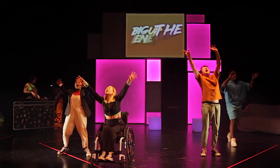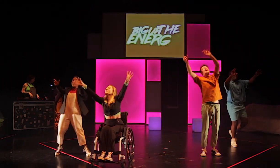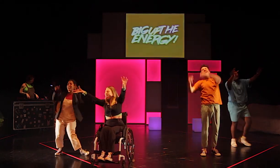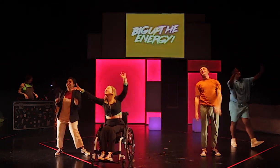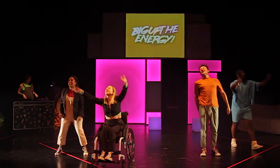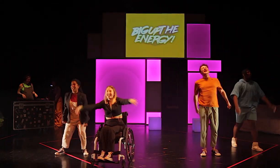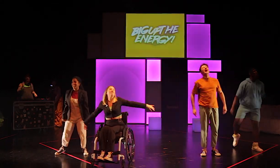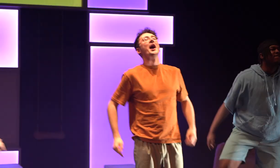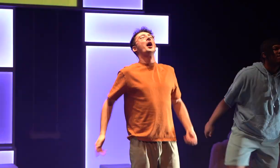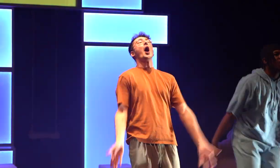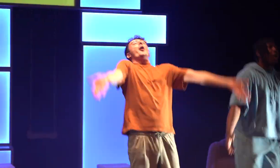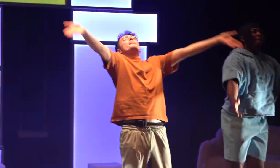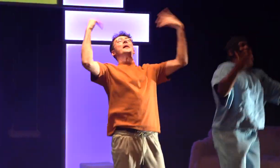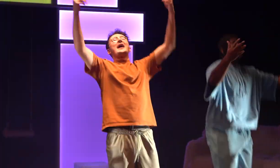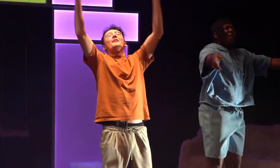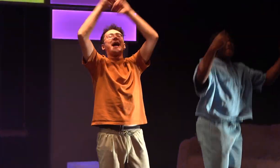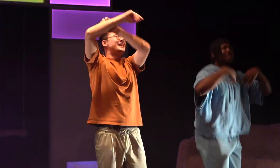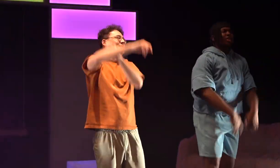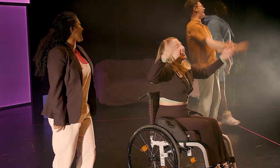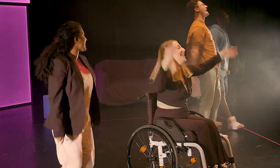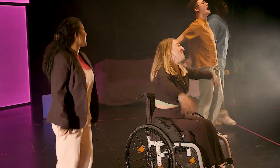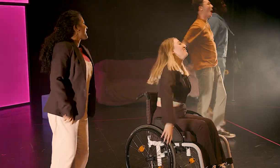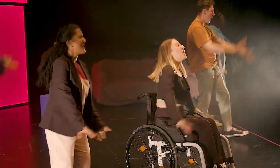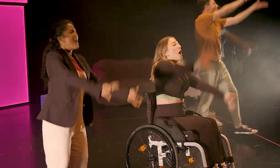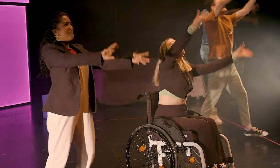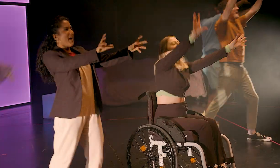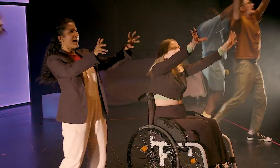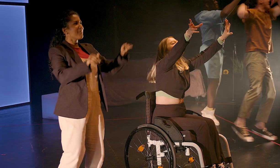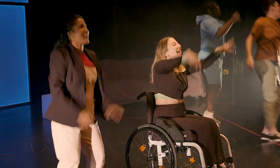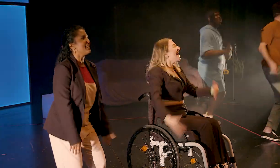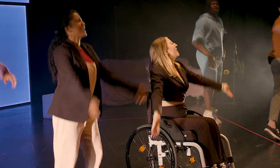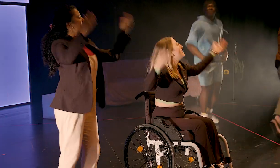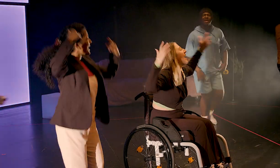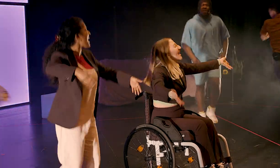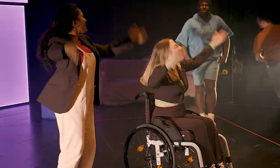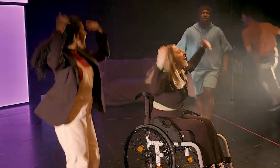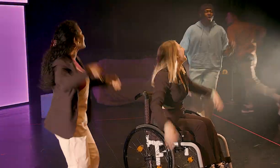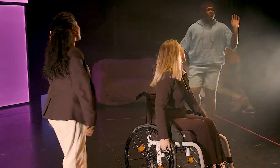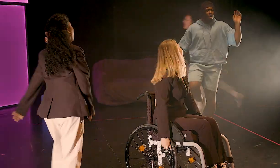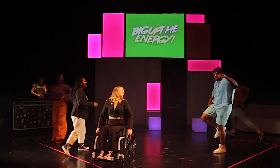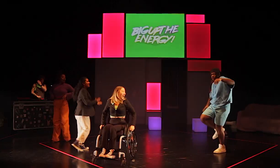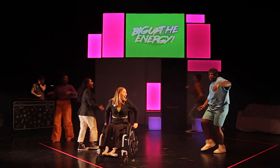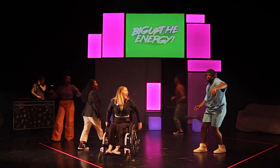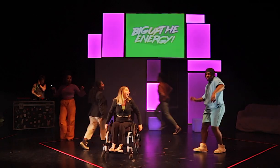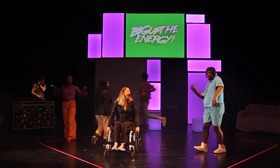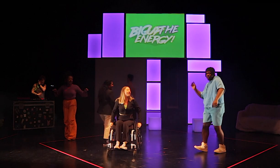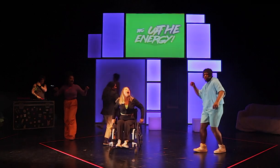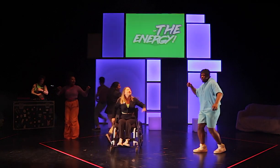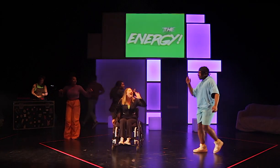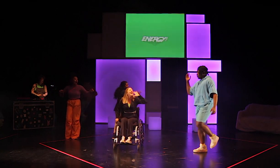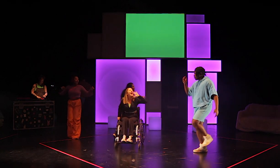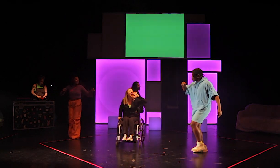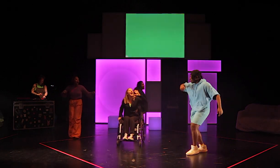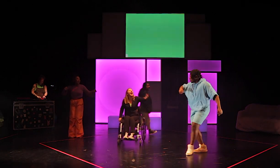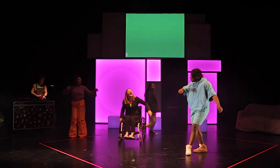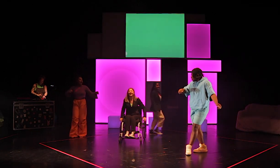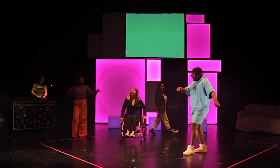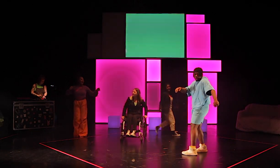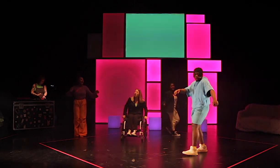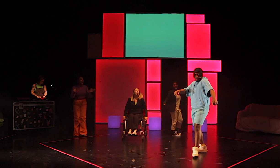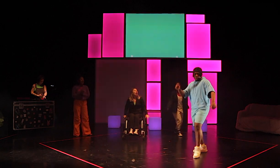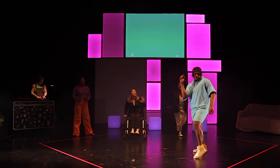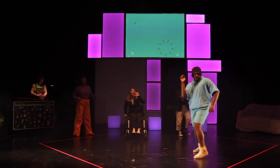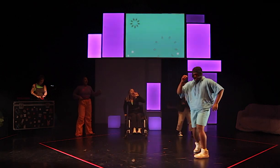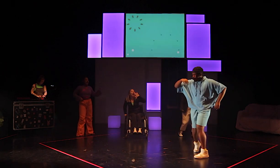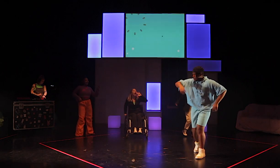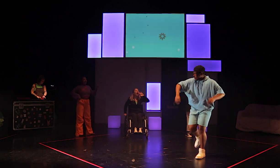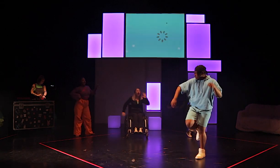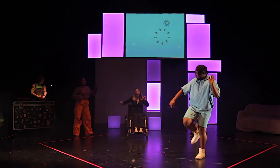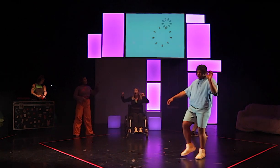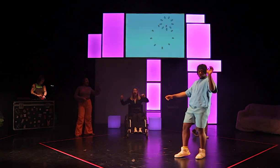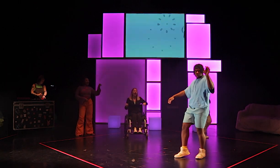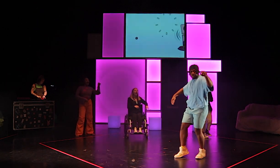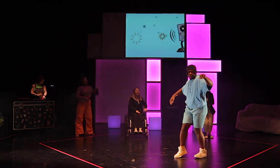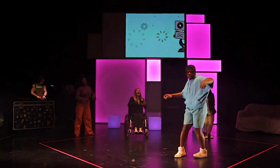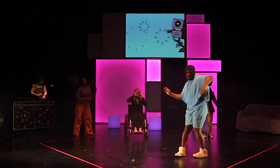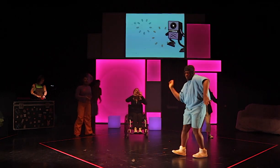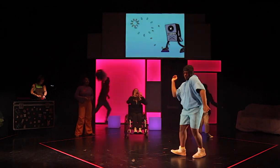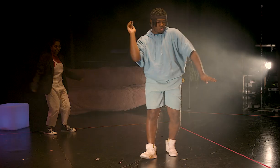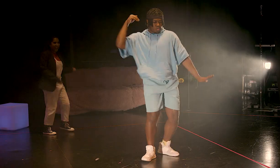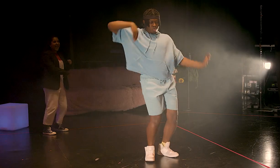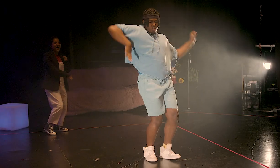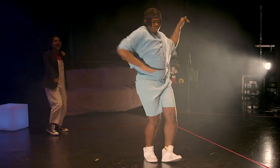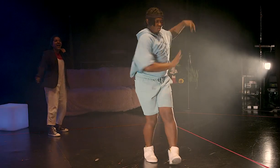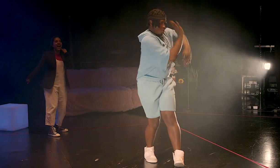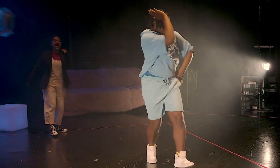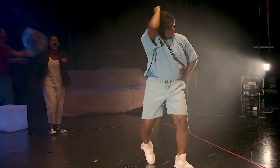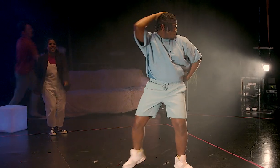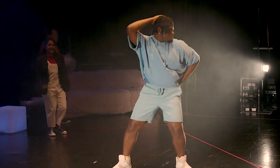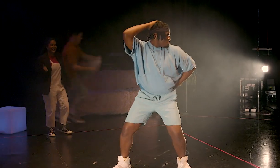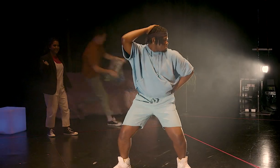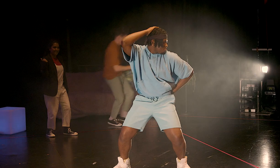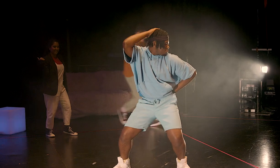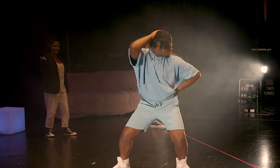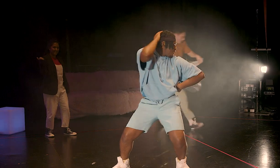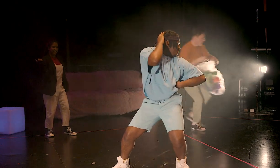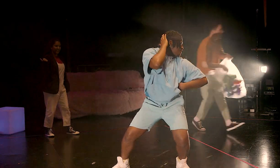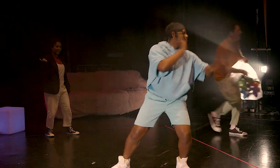[ ON THE BEAT ] Big up the energy! Big up the energy!